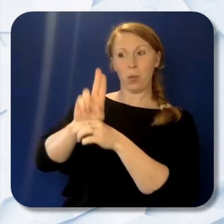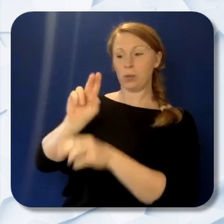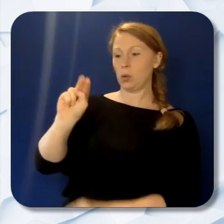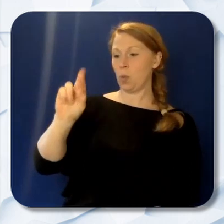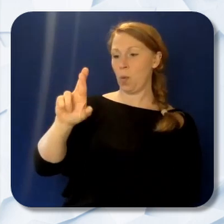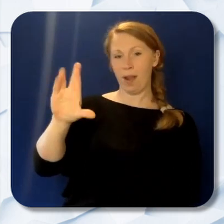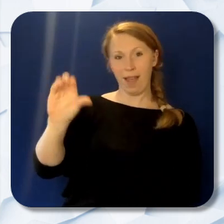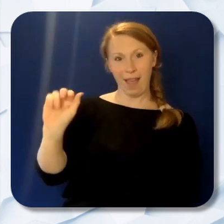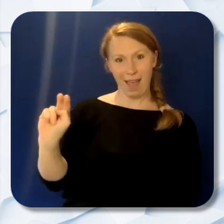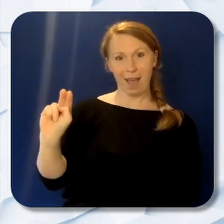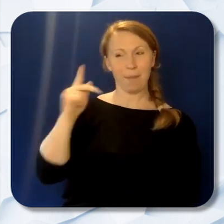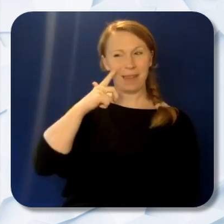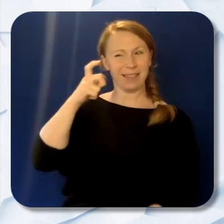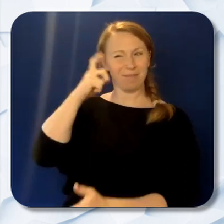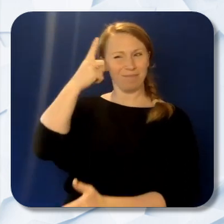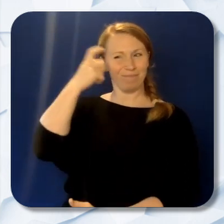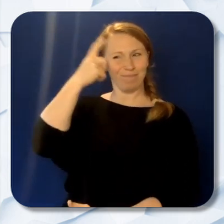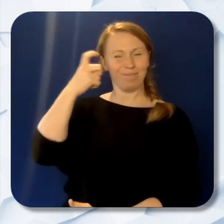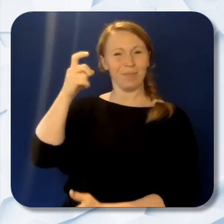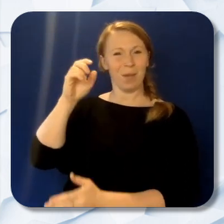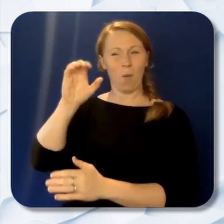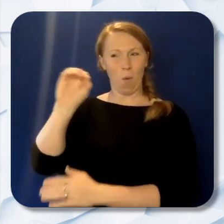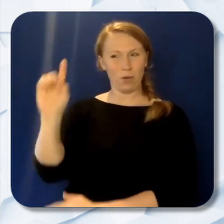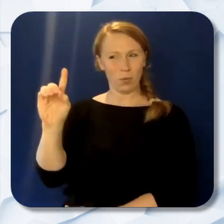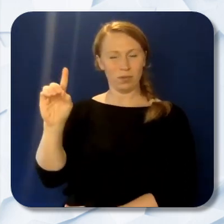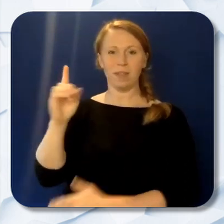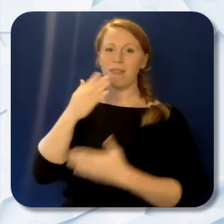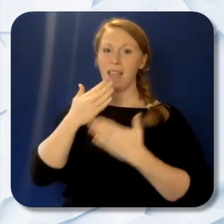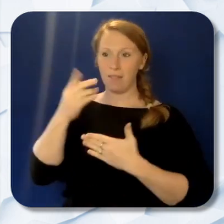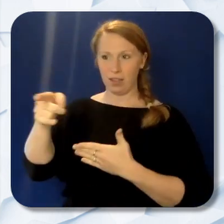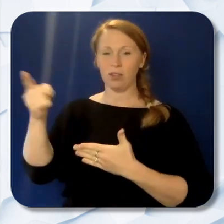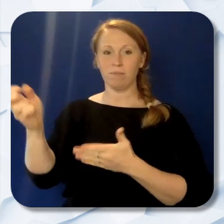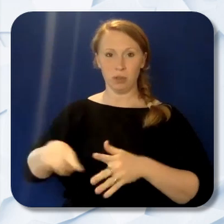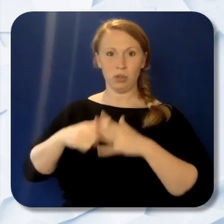to regain full consciousness. Thankfully, Staff was prepared and trained. And you what to do